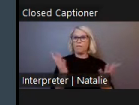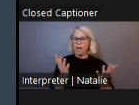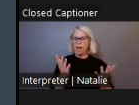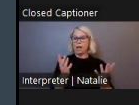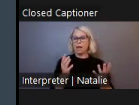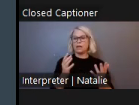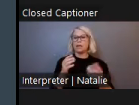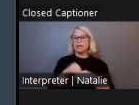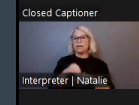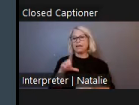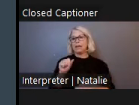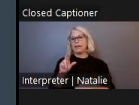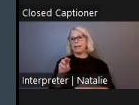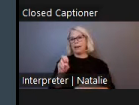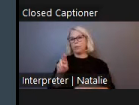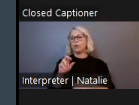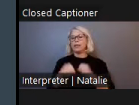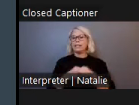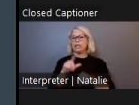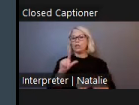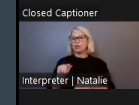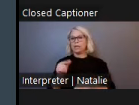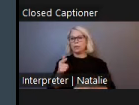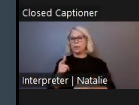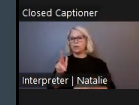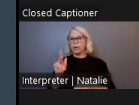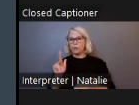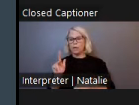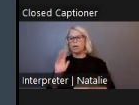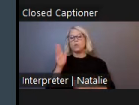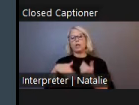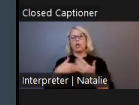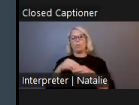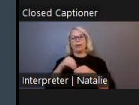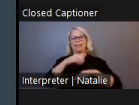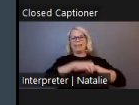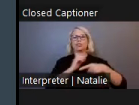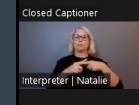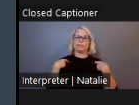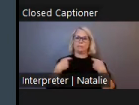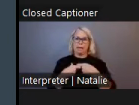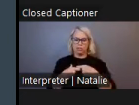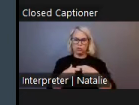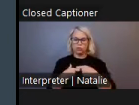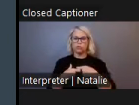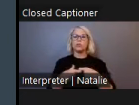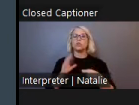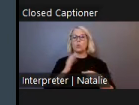In 2023, it will be in both English and Spanish, so are preparedness guide, you know, I will